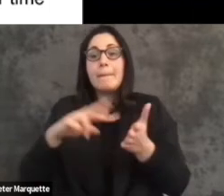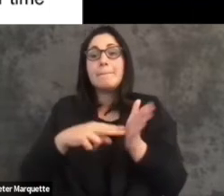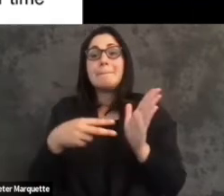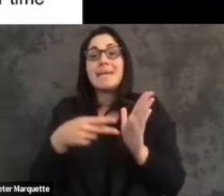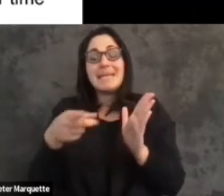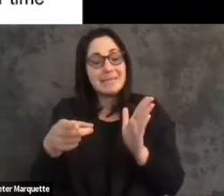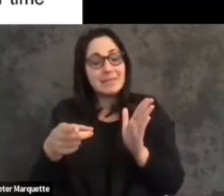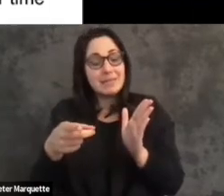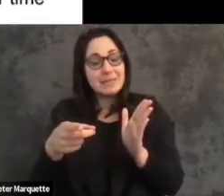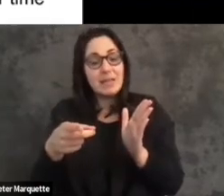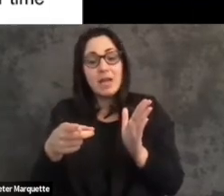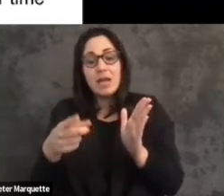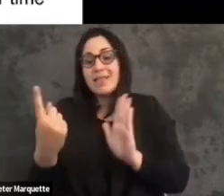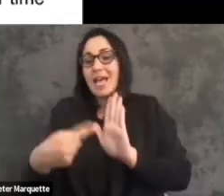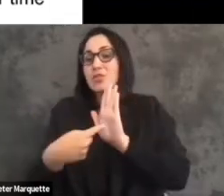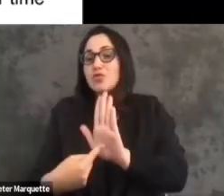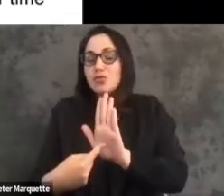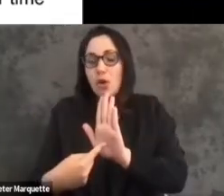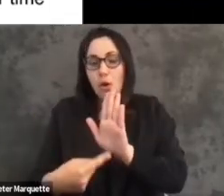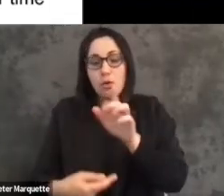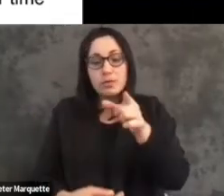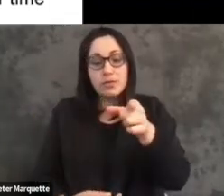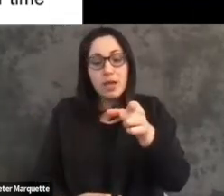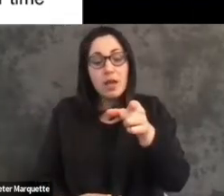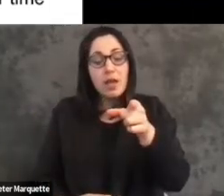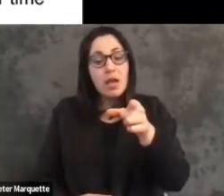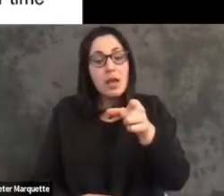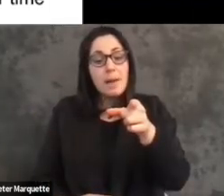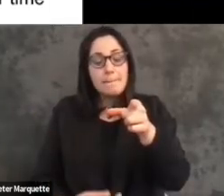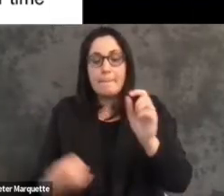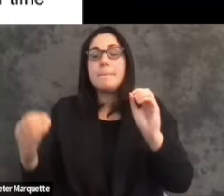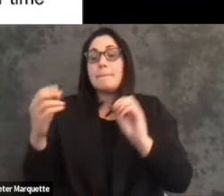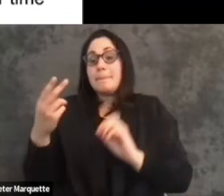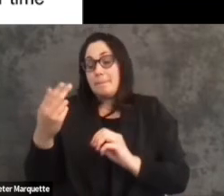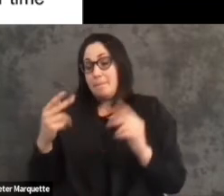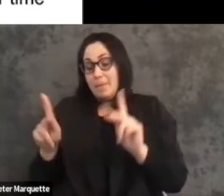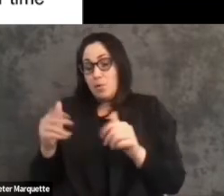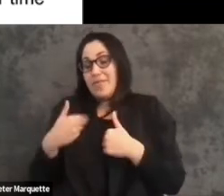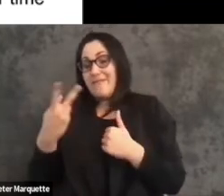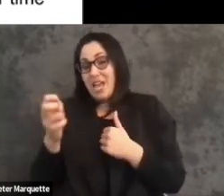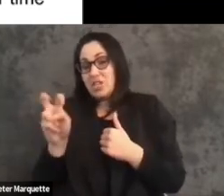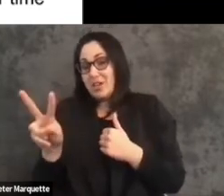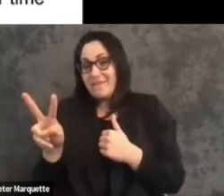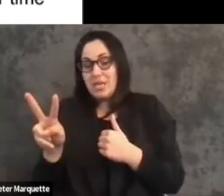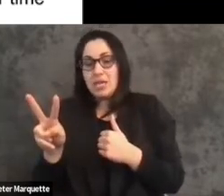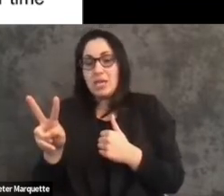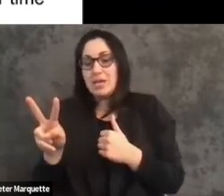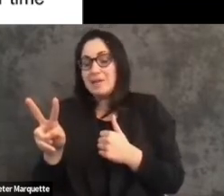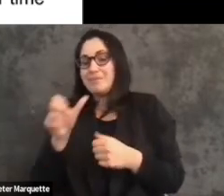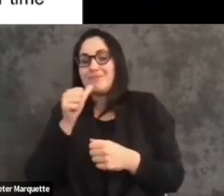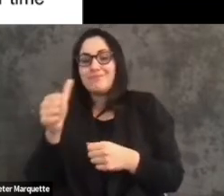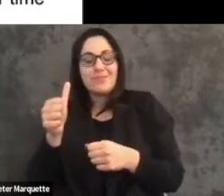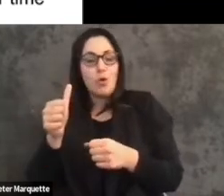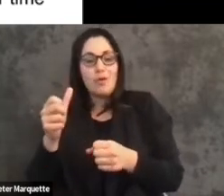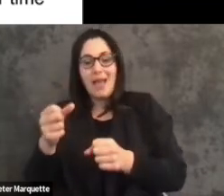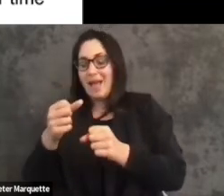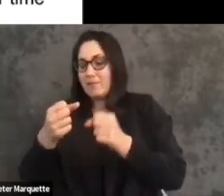virus in their system after they've been vaccinated against COVID. And what this shows is that